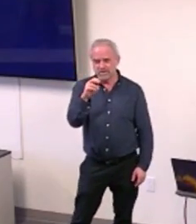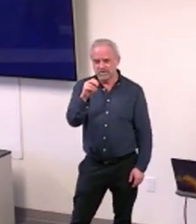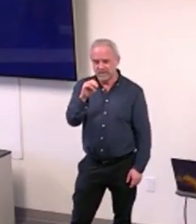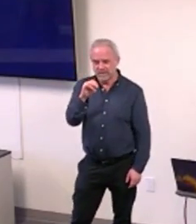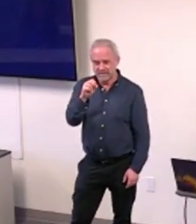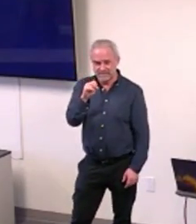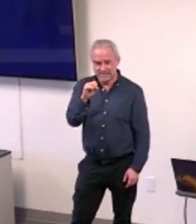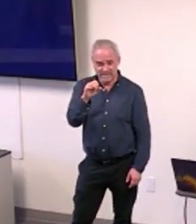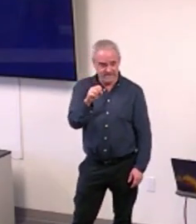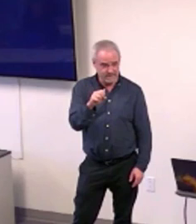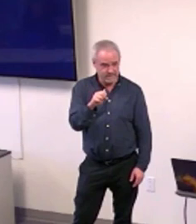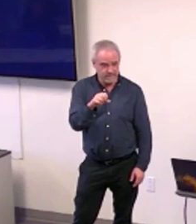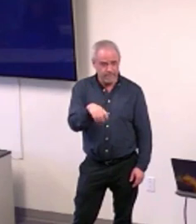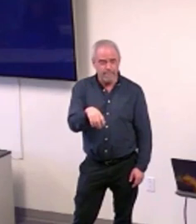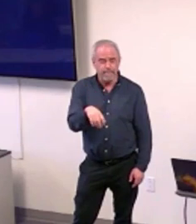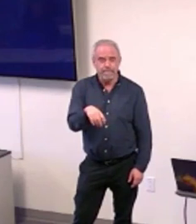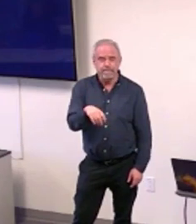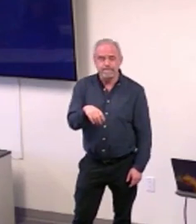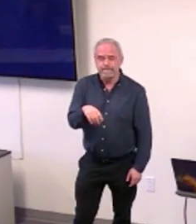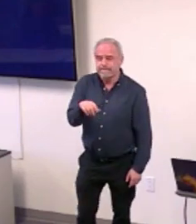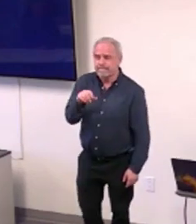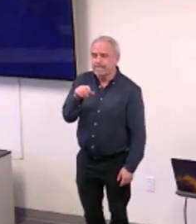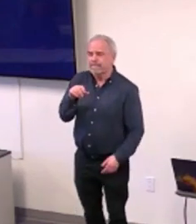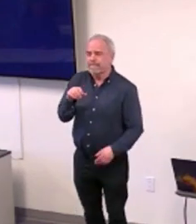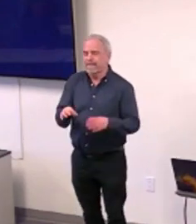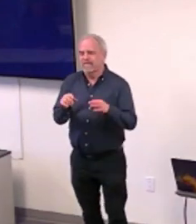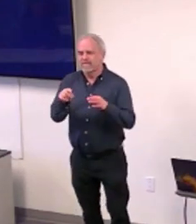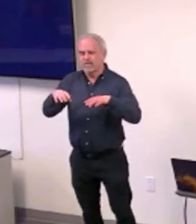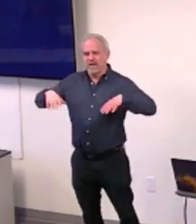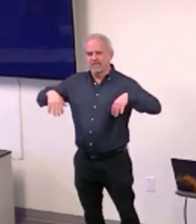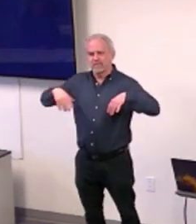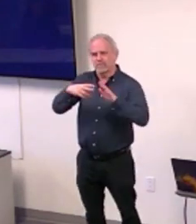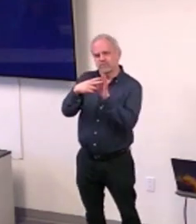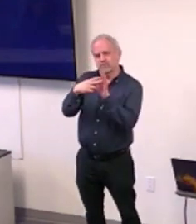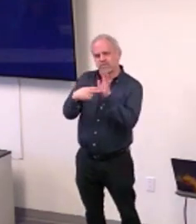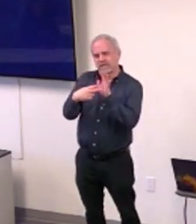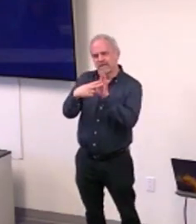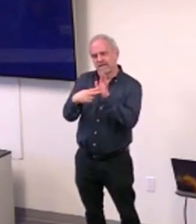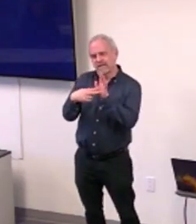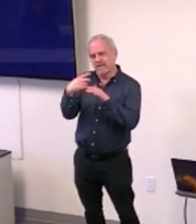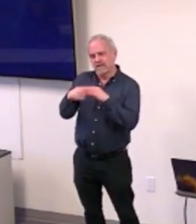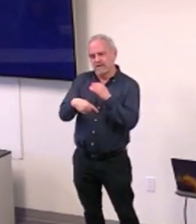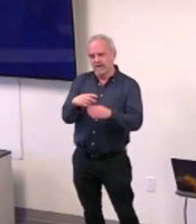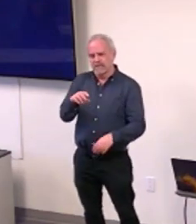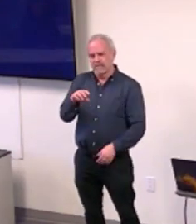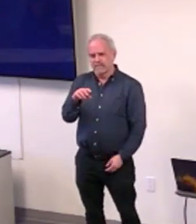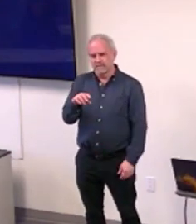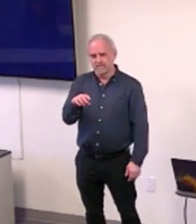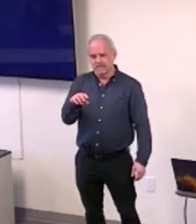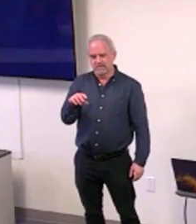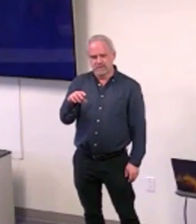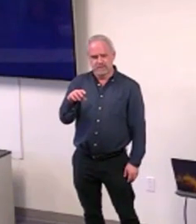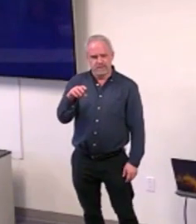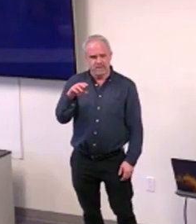If you haven't read about the first, the sixth census of the United States. This is in 1840.